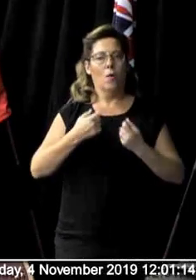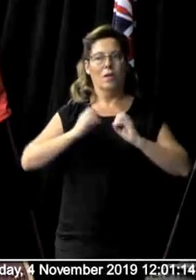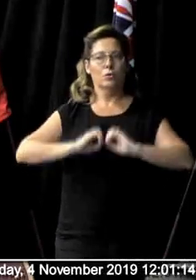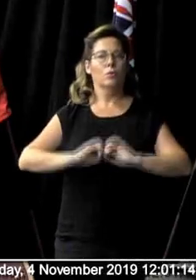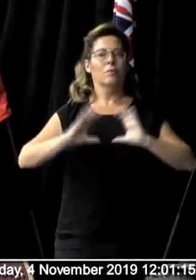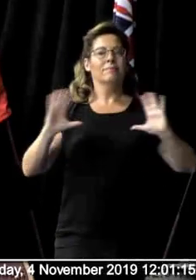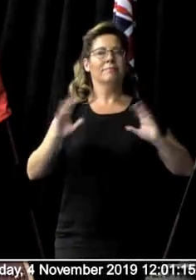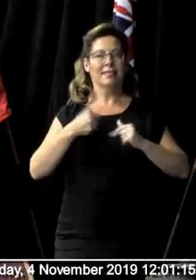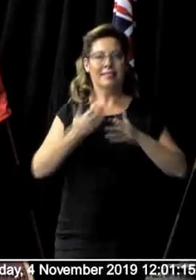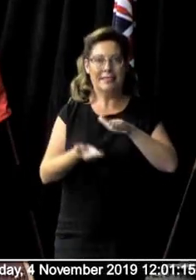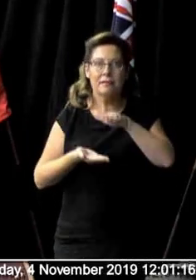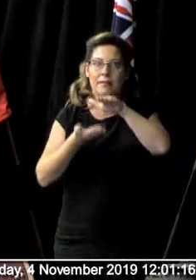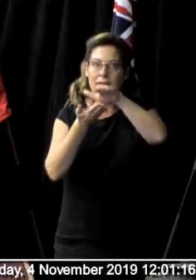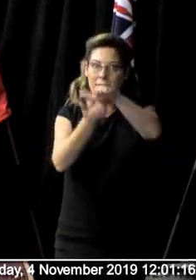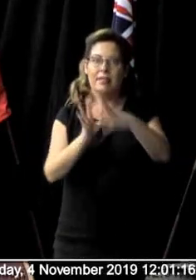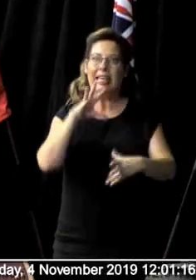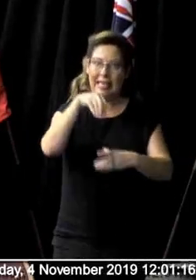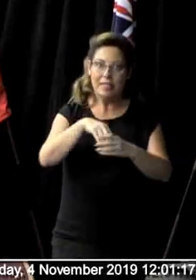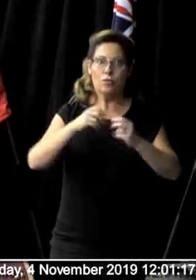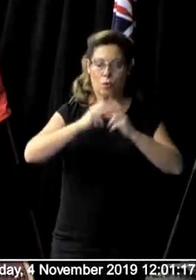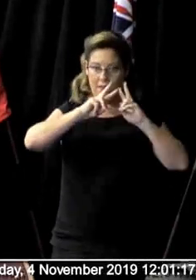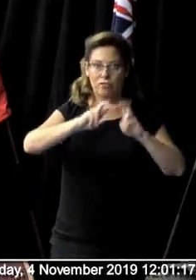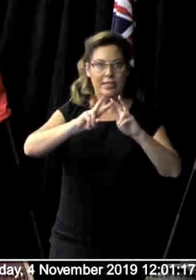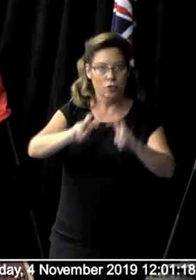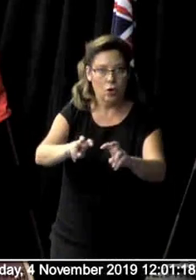Part A of the Tender Bundle which contains exhibits 1 through 14.